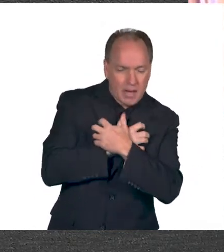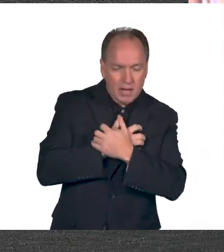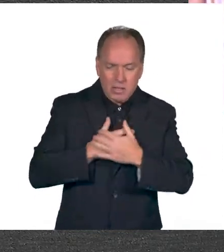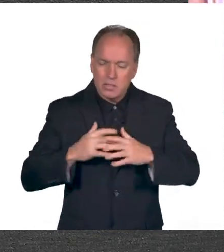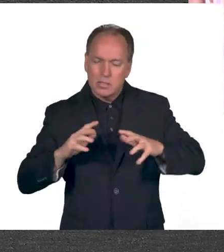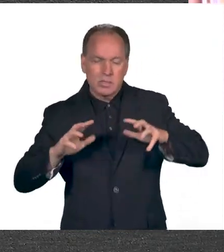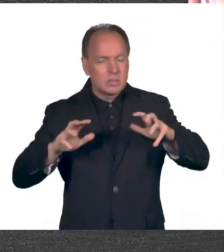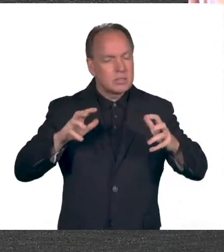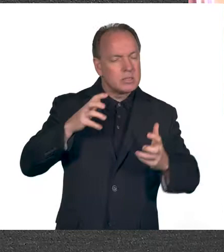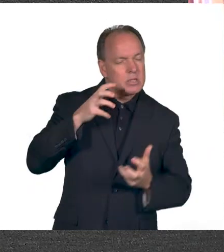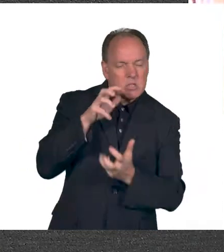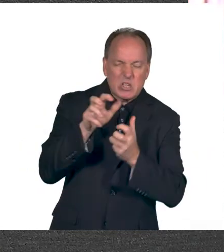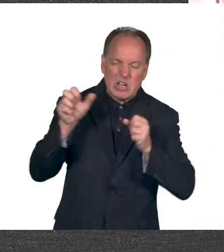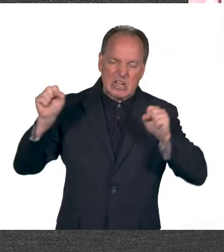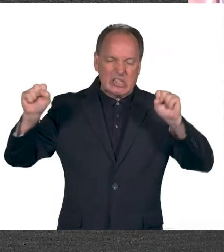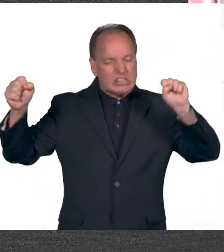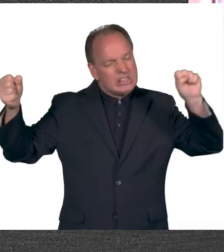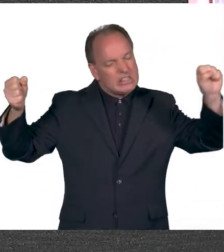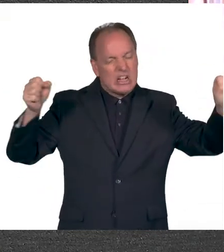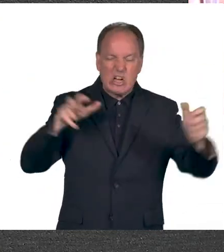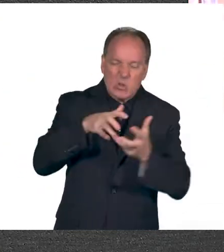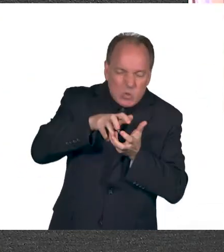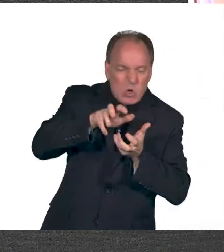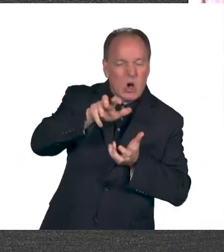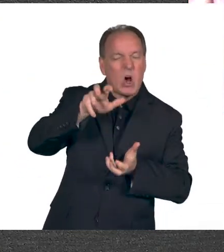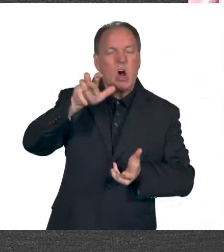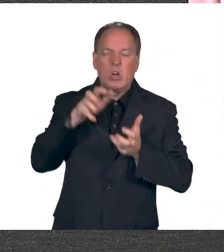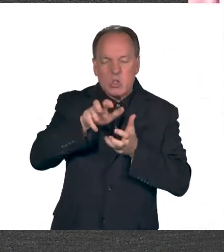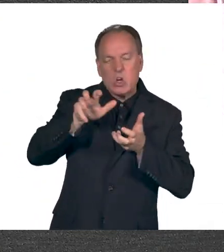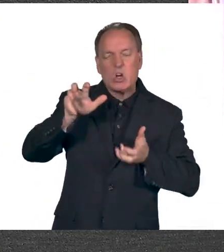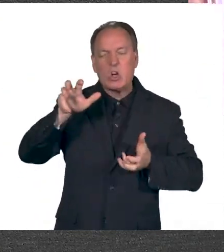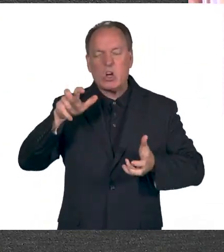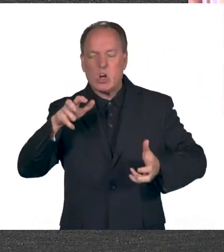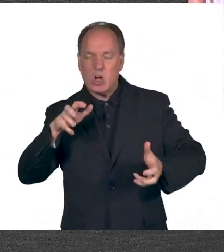"Bear gnarls and he snarls and he roars and he rumbles.